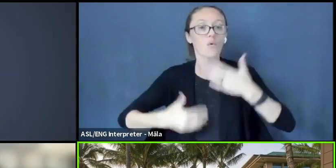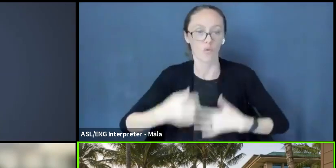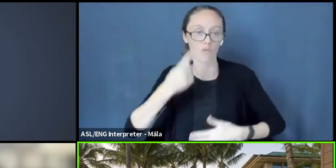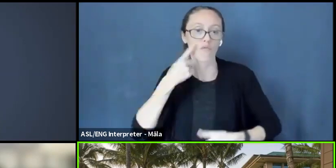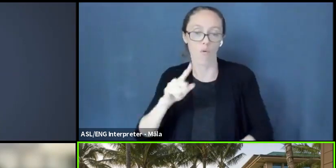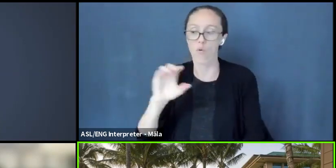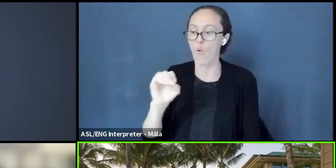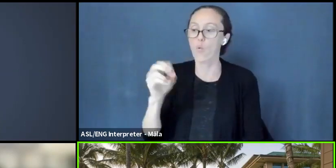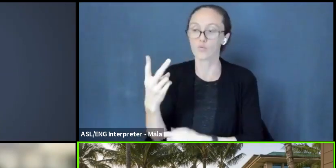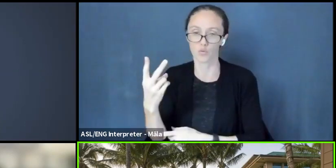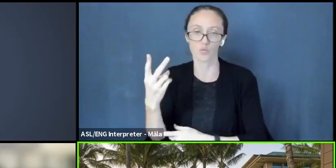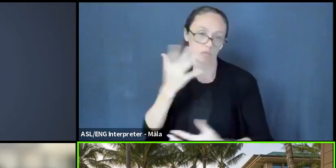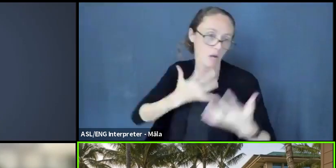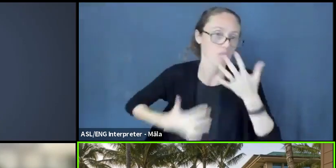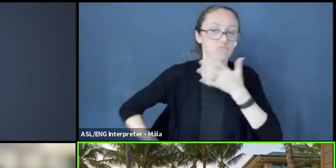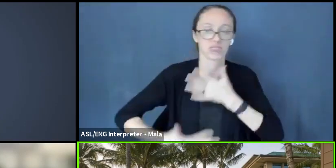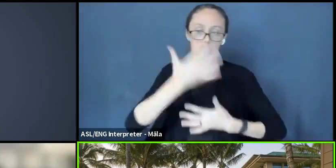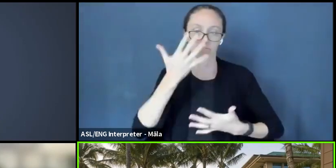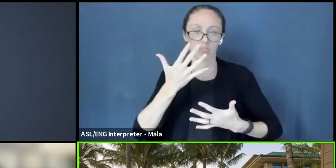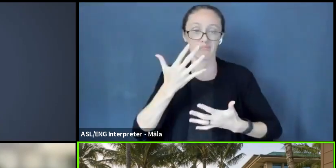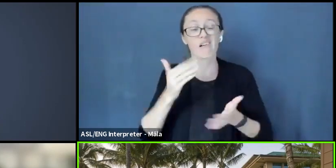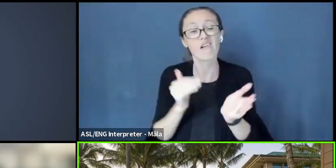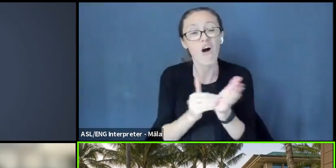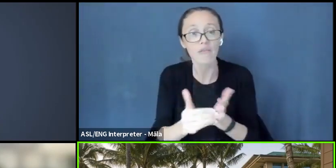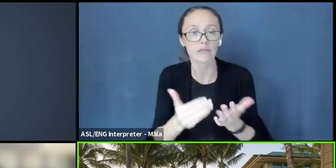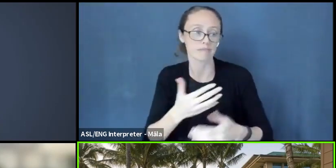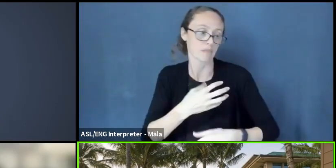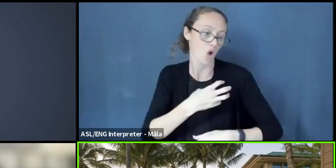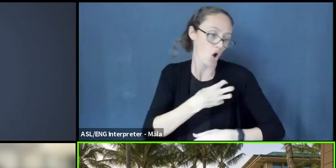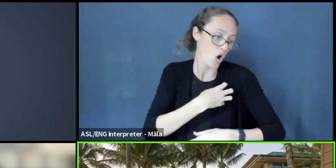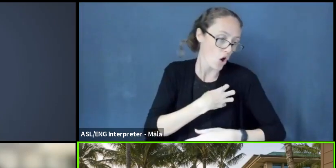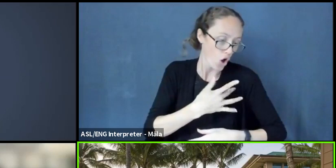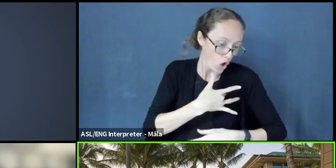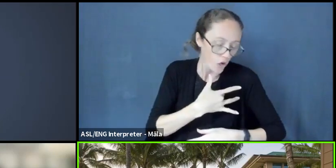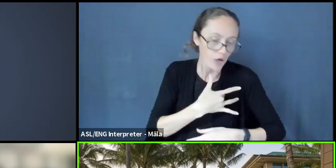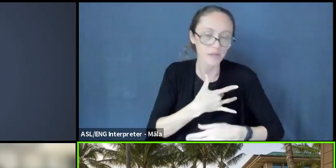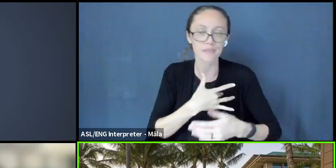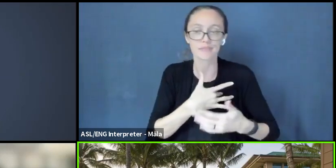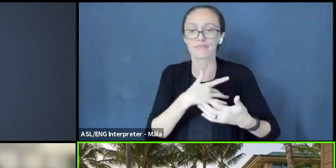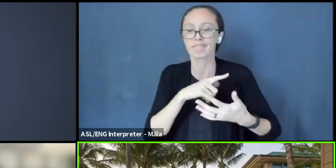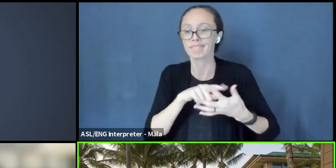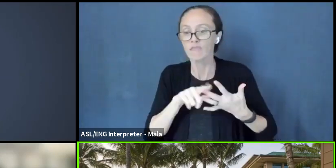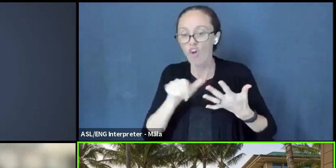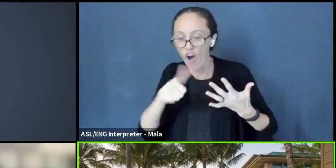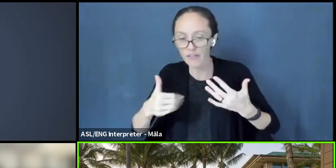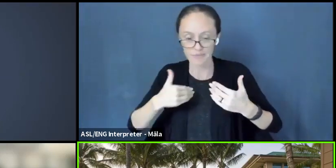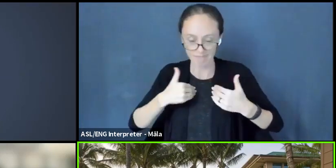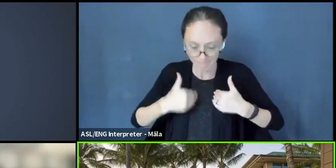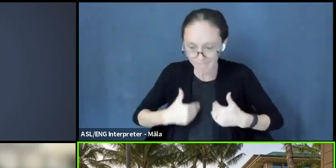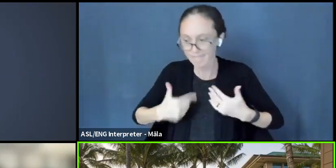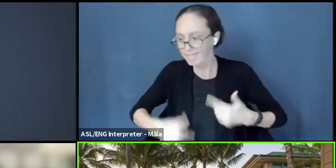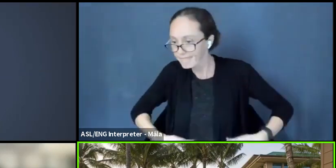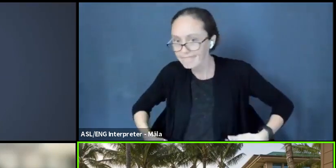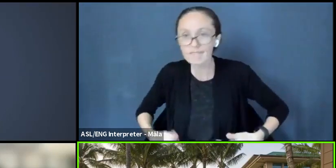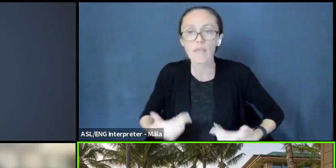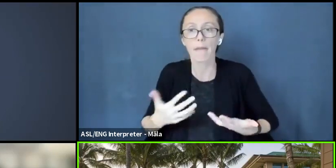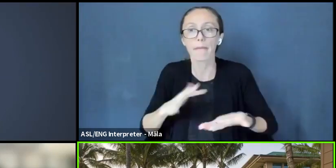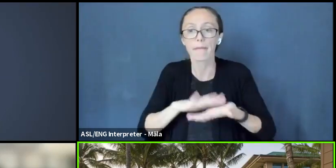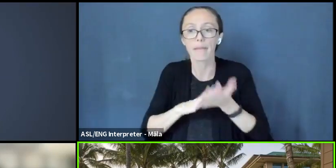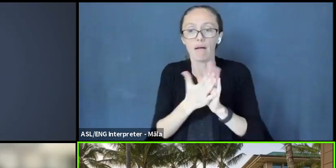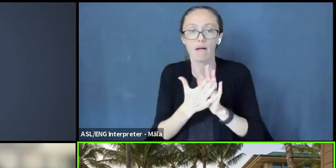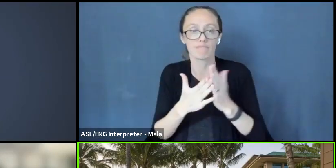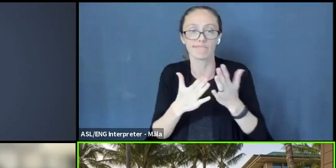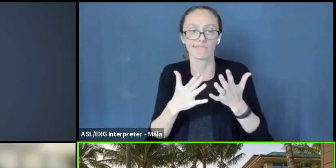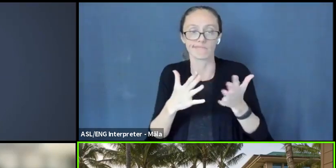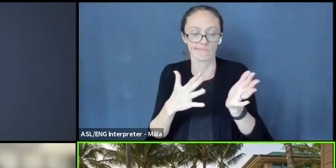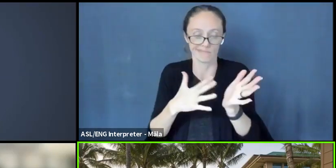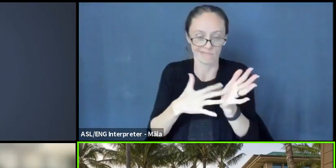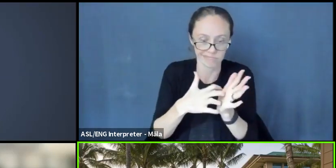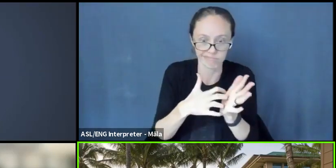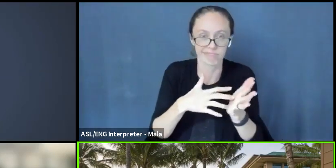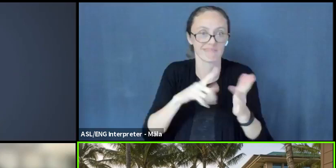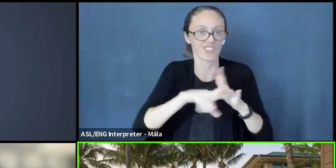Many times as organ and the heart starts to become significantly reduced or failing, we